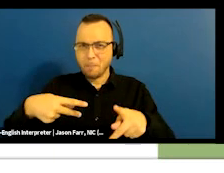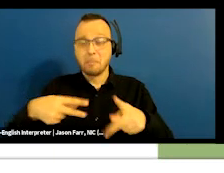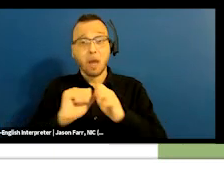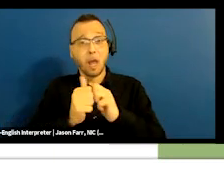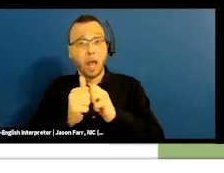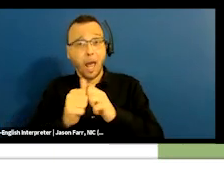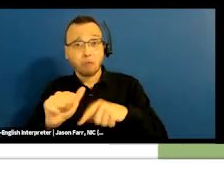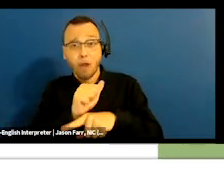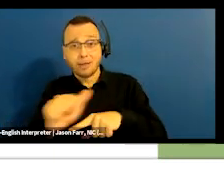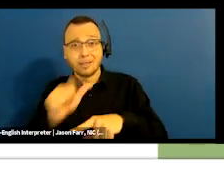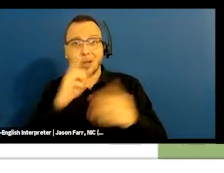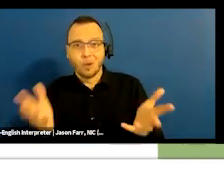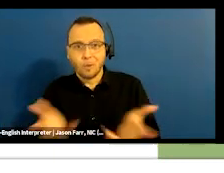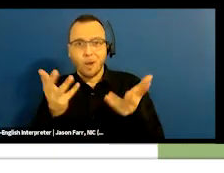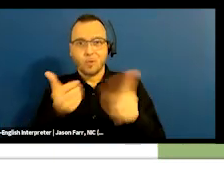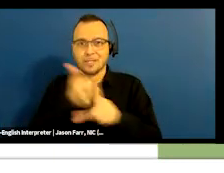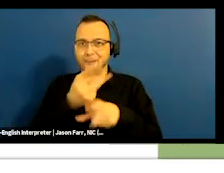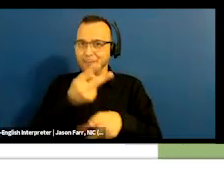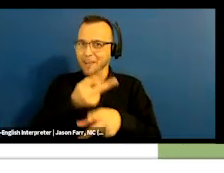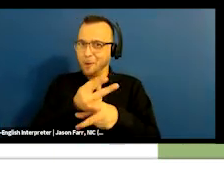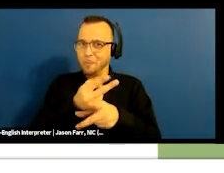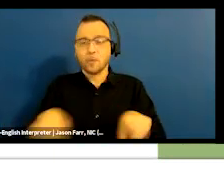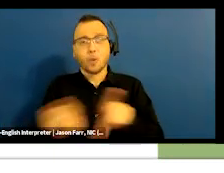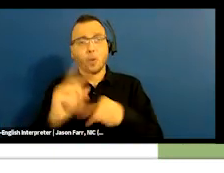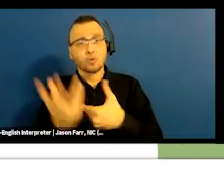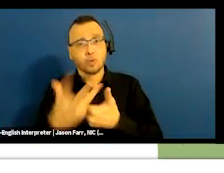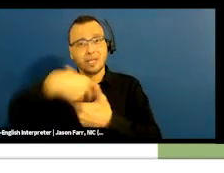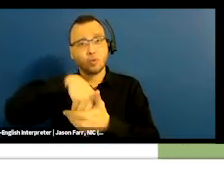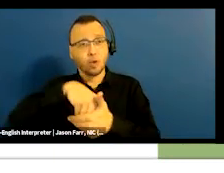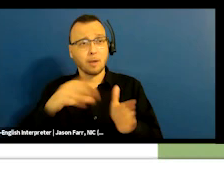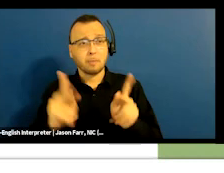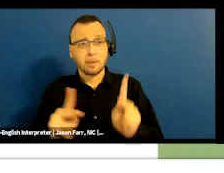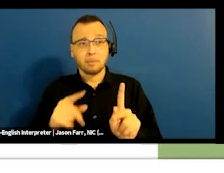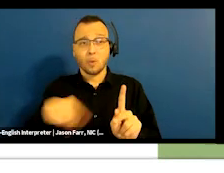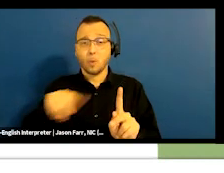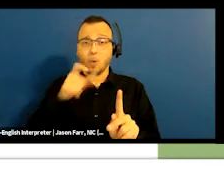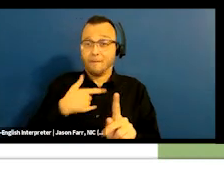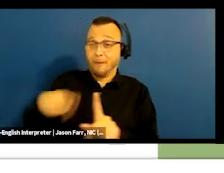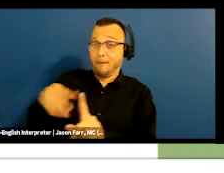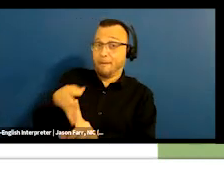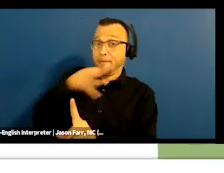on staff, whether that's us as direct service staff, or maybe you're a supervisor of direct service staff.